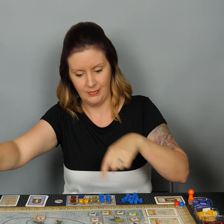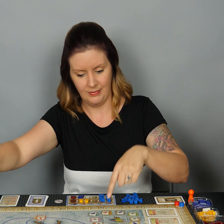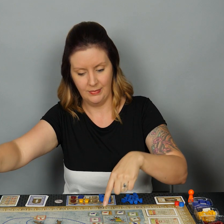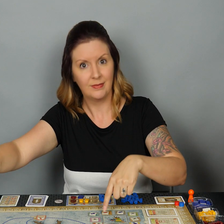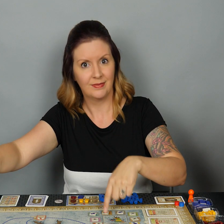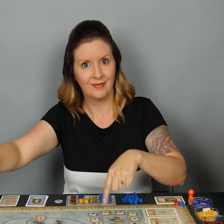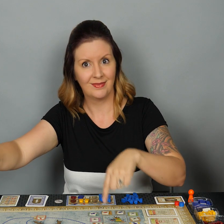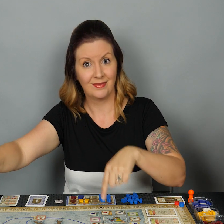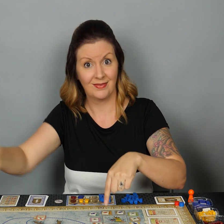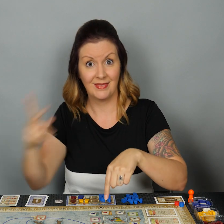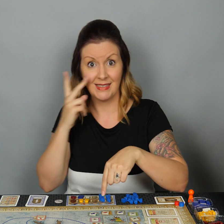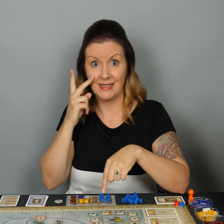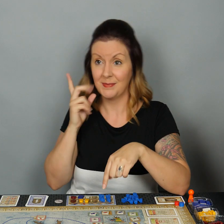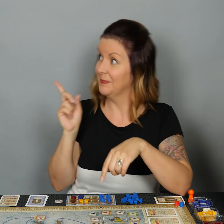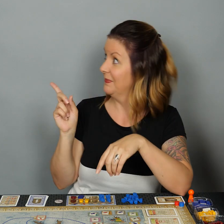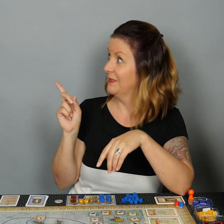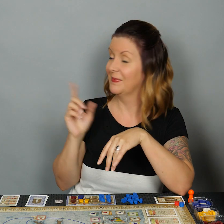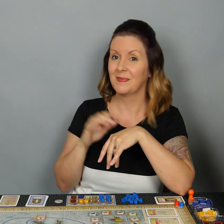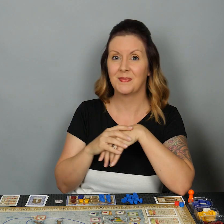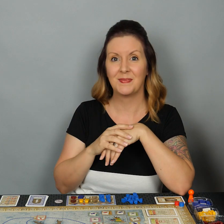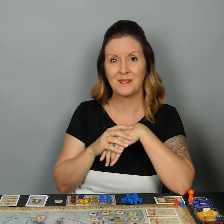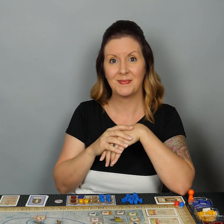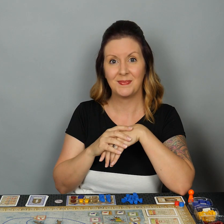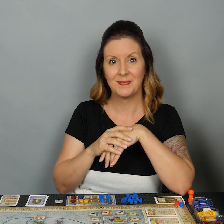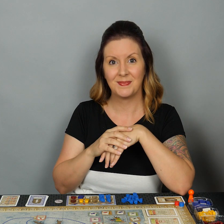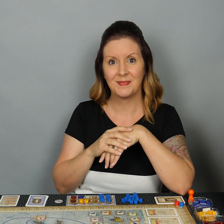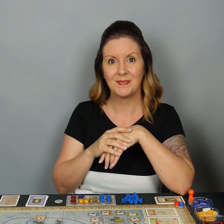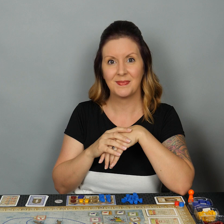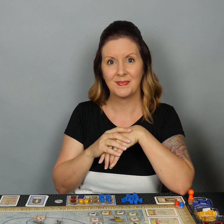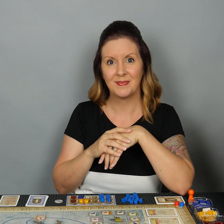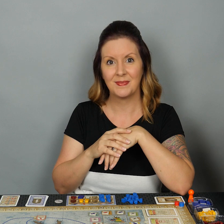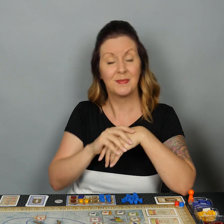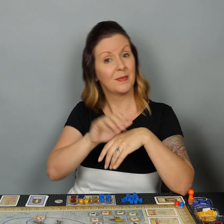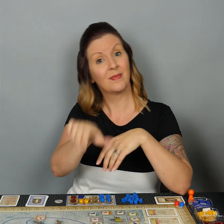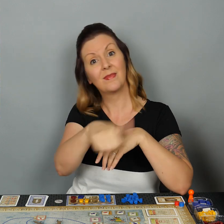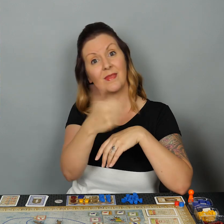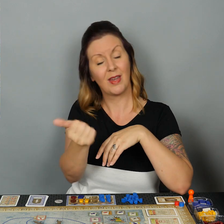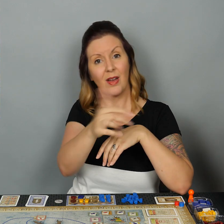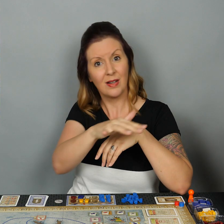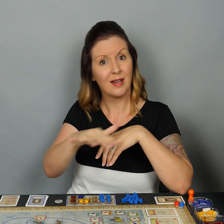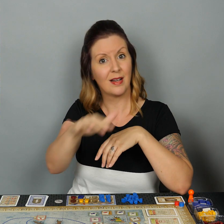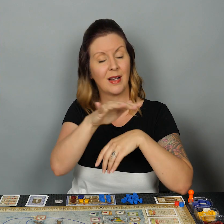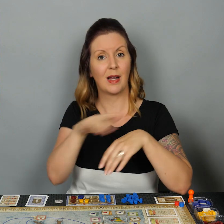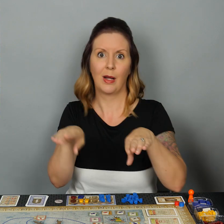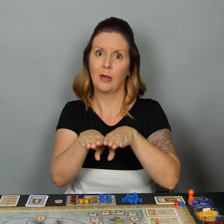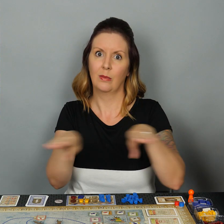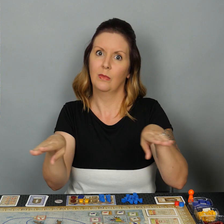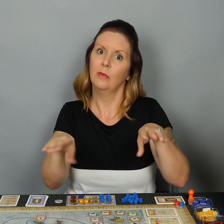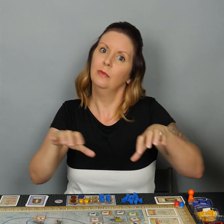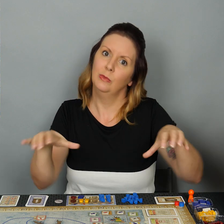And you can see that here.